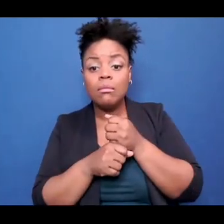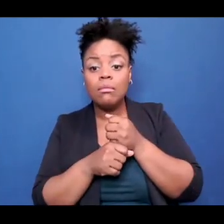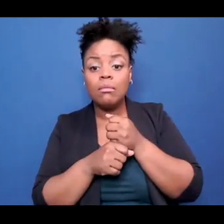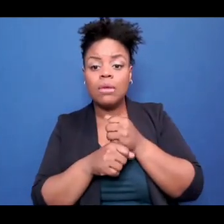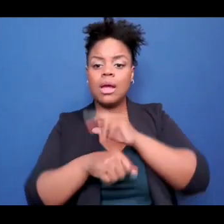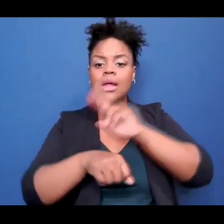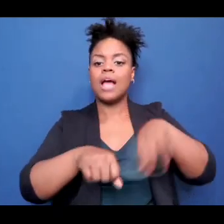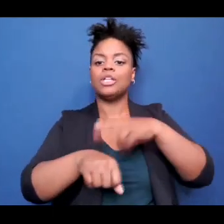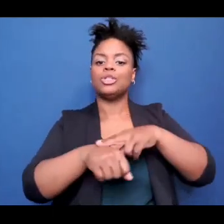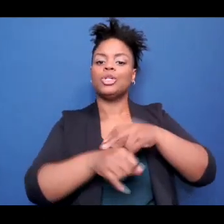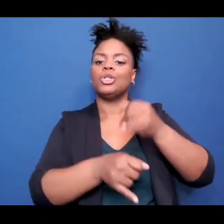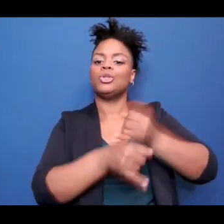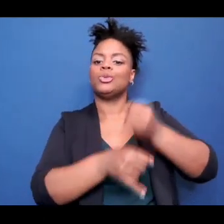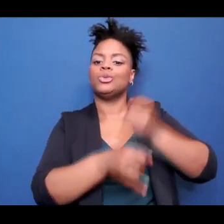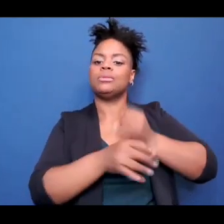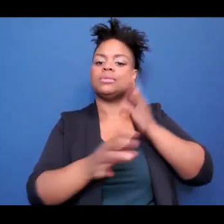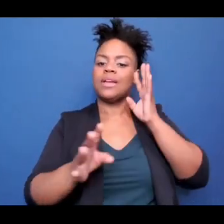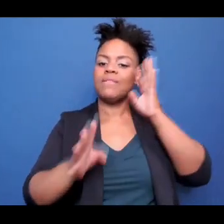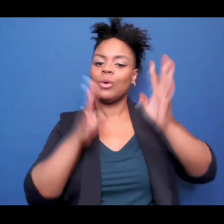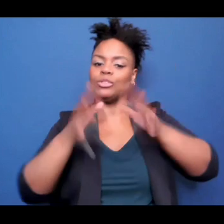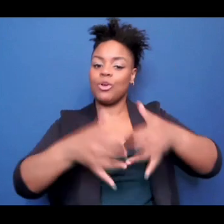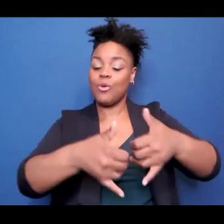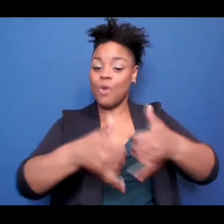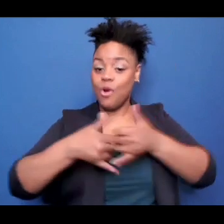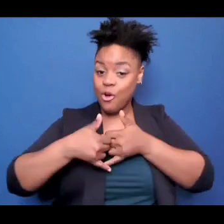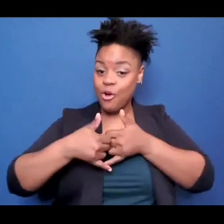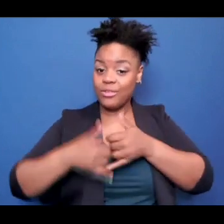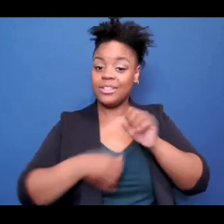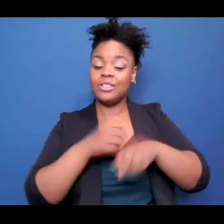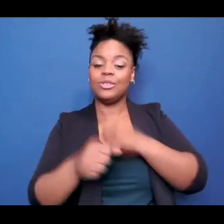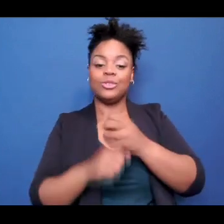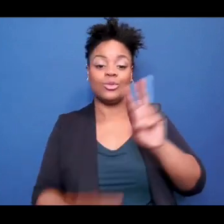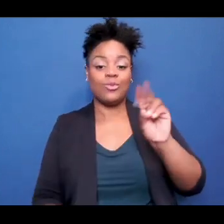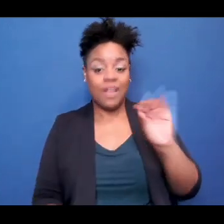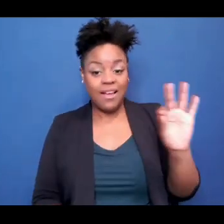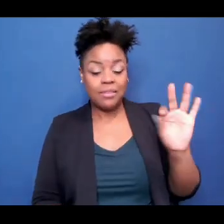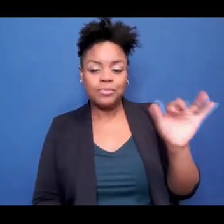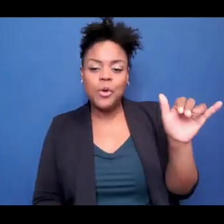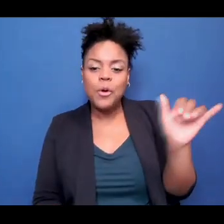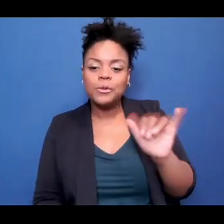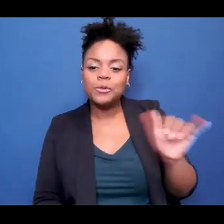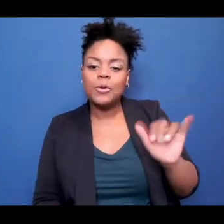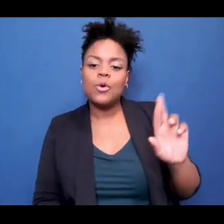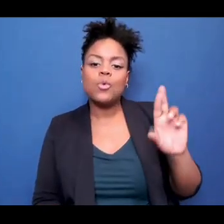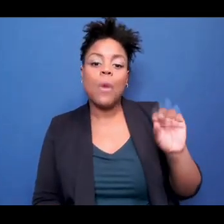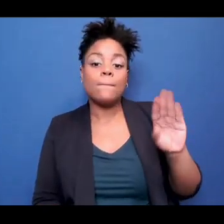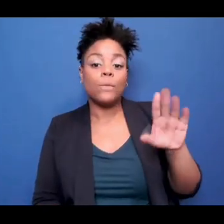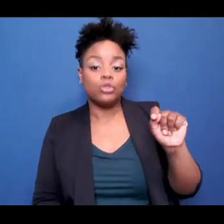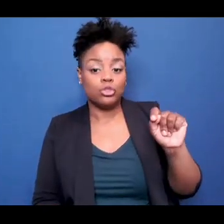INSTITUTES OF HEALTH DIRECTOR'S NEW INNOVATOR AWARD 2009 AND THE ROBERT WOOD JOHNSON FOUNDATION'S